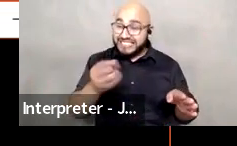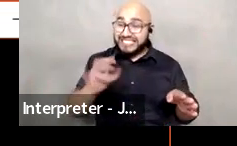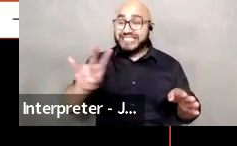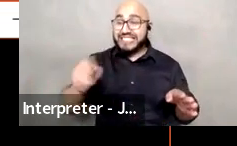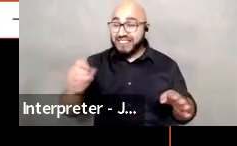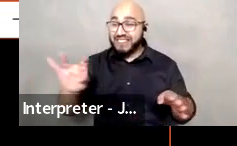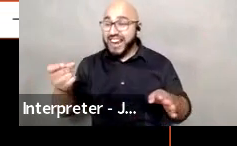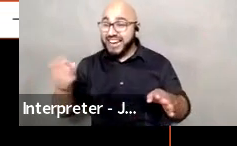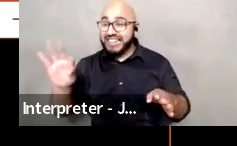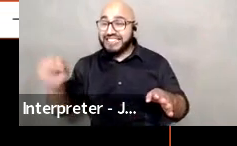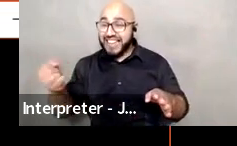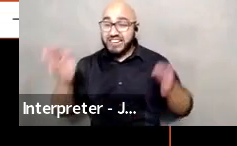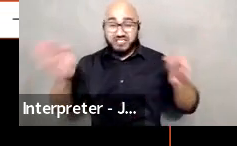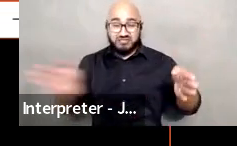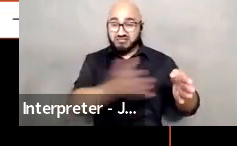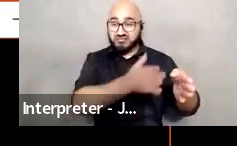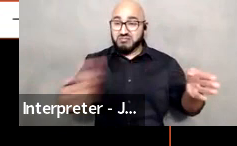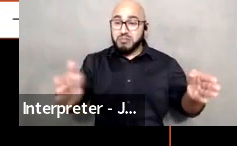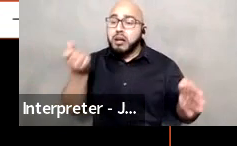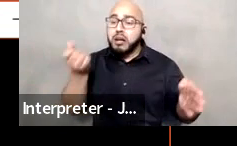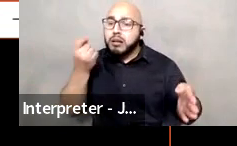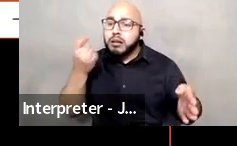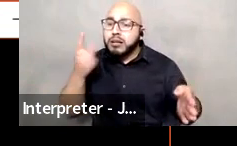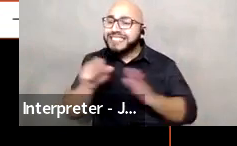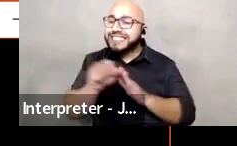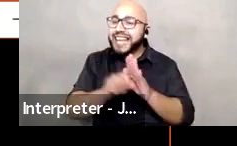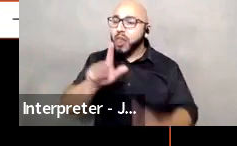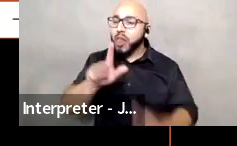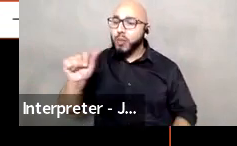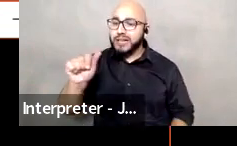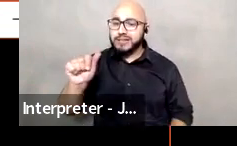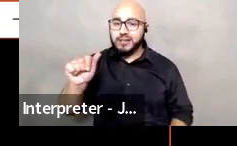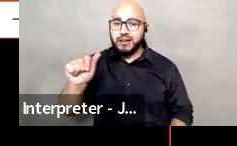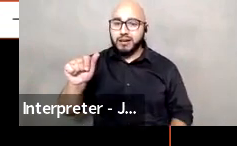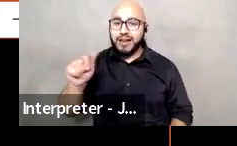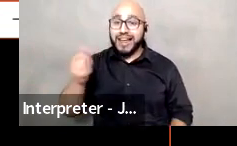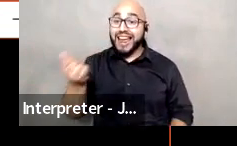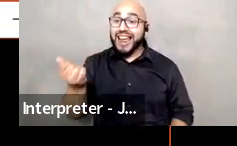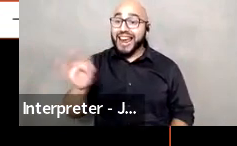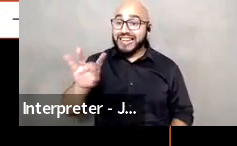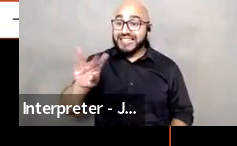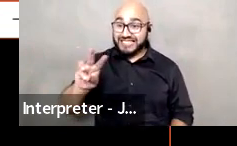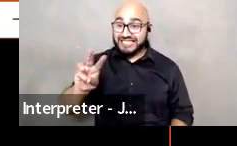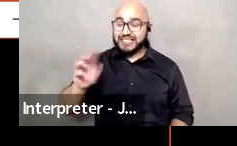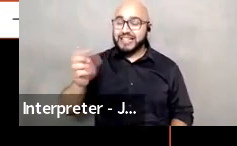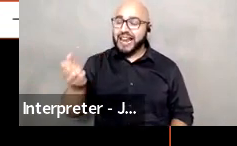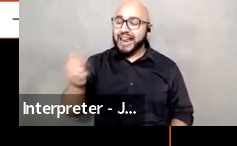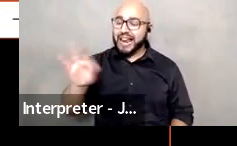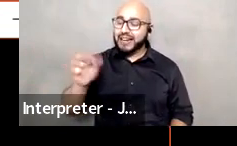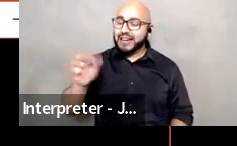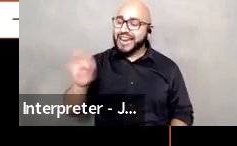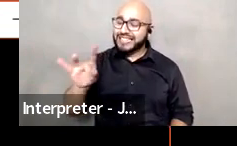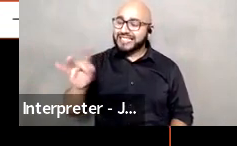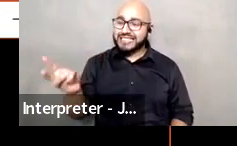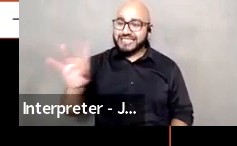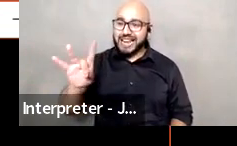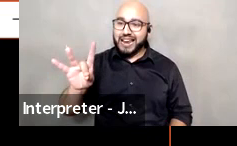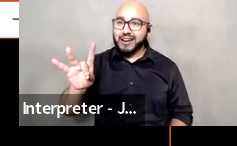but in Louisiana alone in 1868. During the election season from April until November,